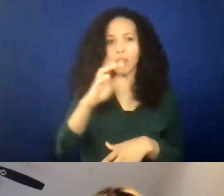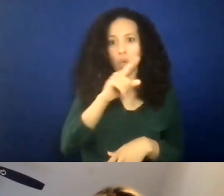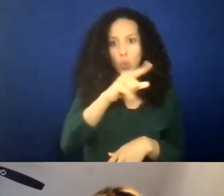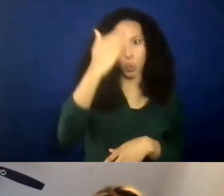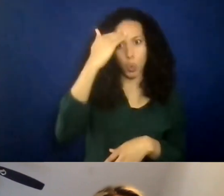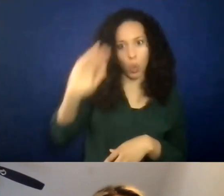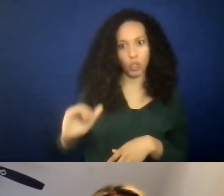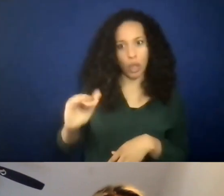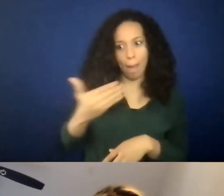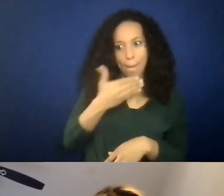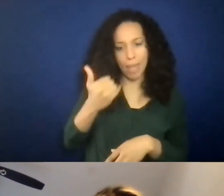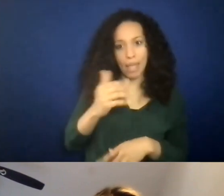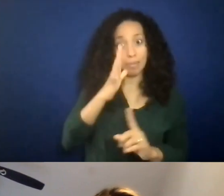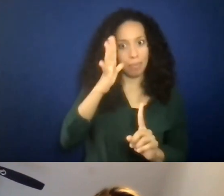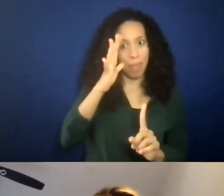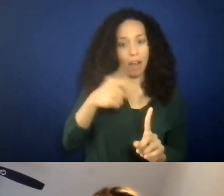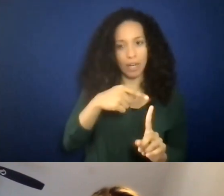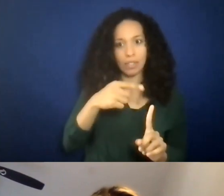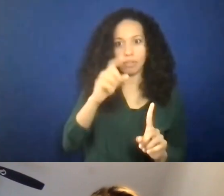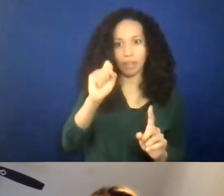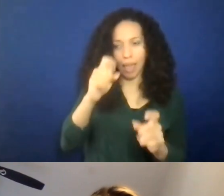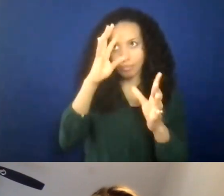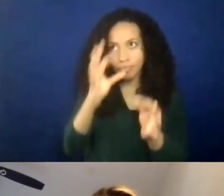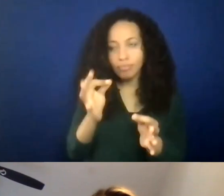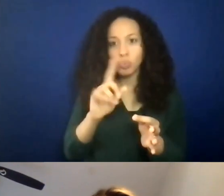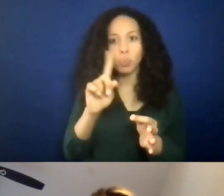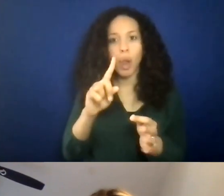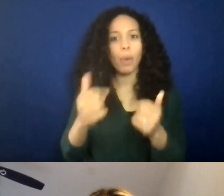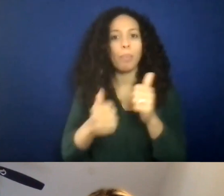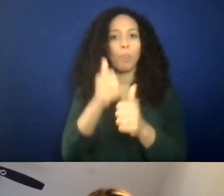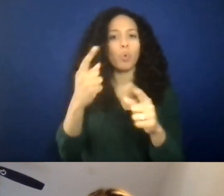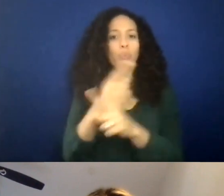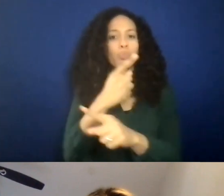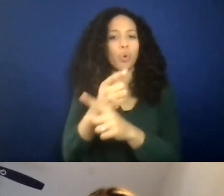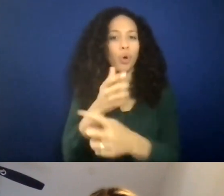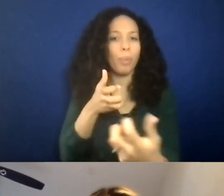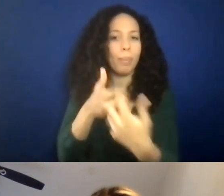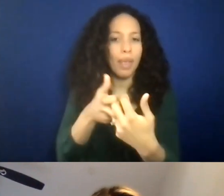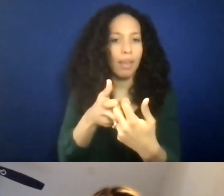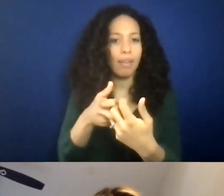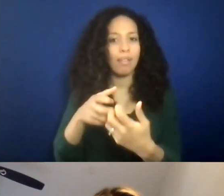appropriate because it's the least restrictive environment as appropriate for your individualized